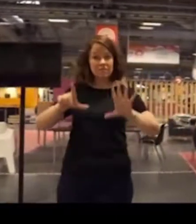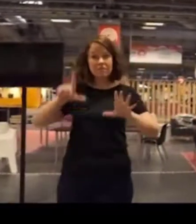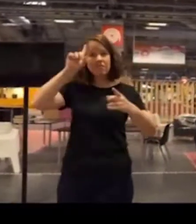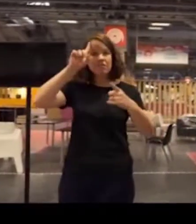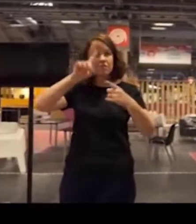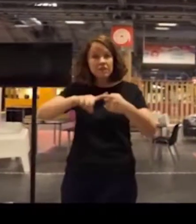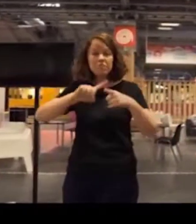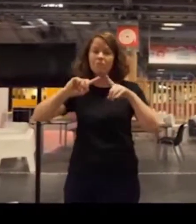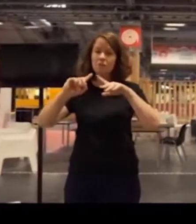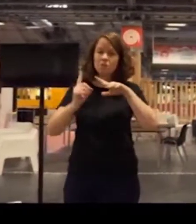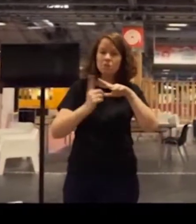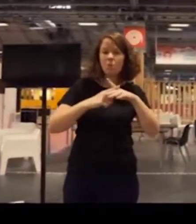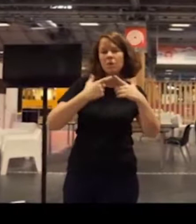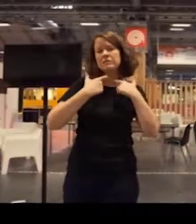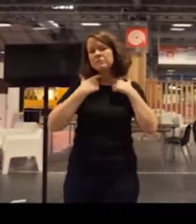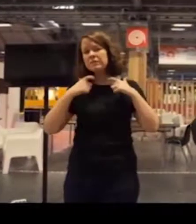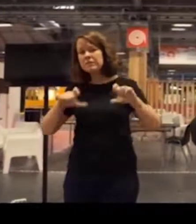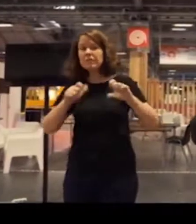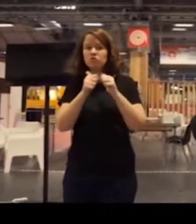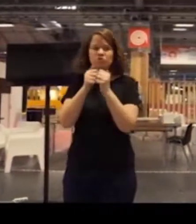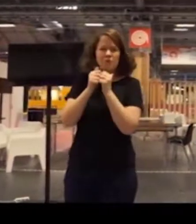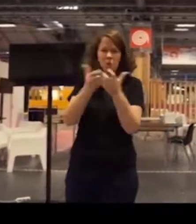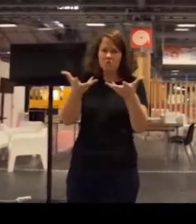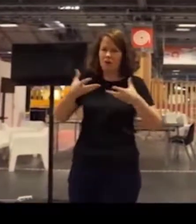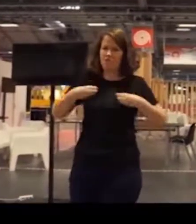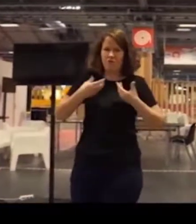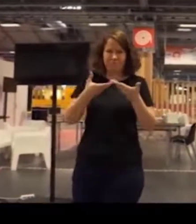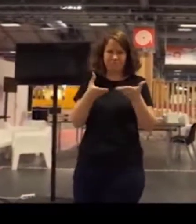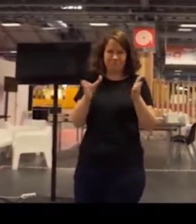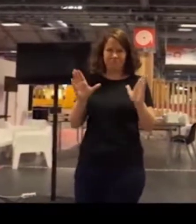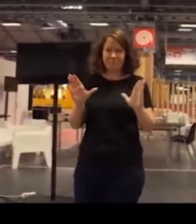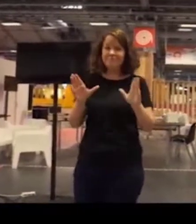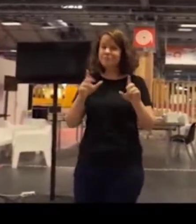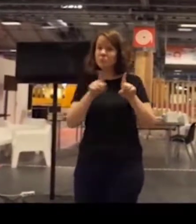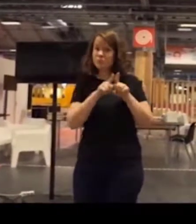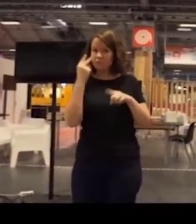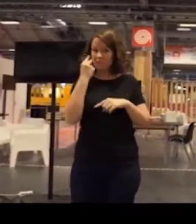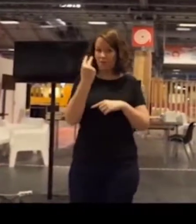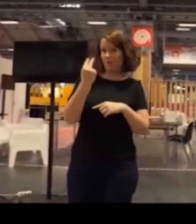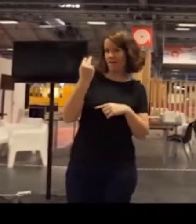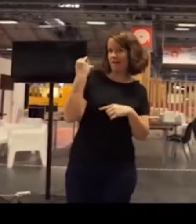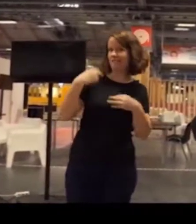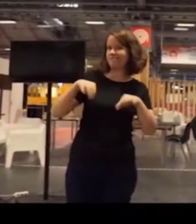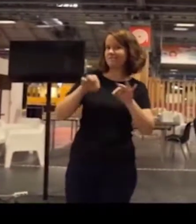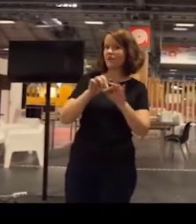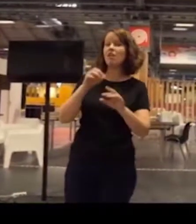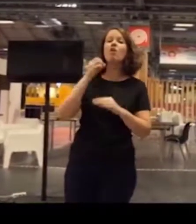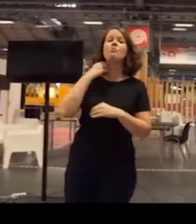with reception in French sign language available, a half-price ticket to persons with disability,